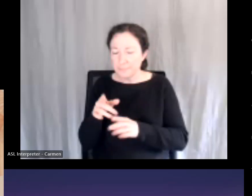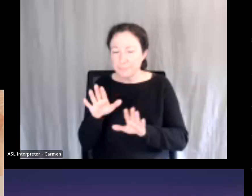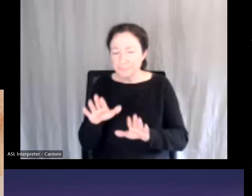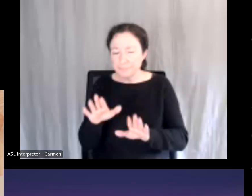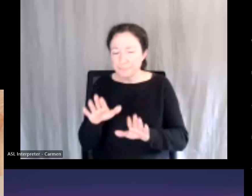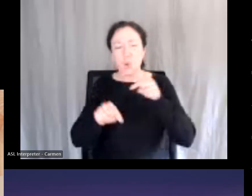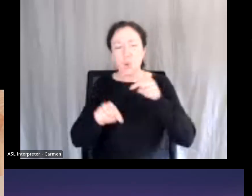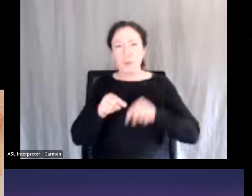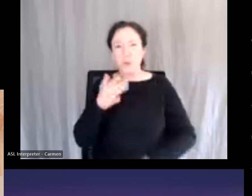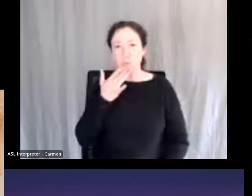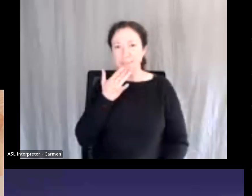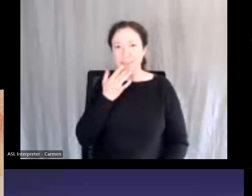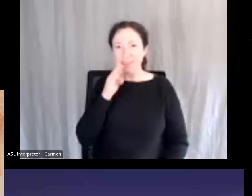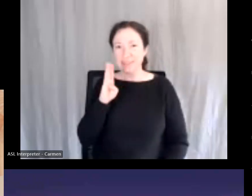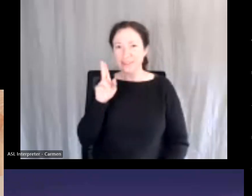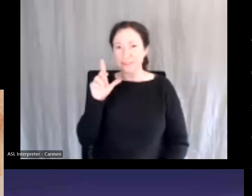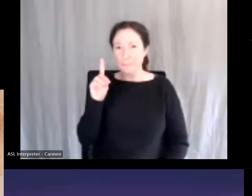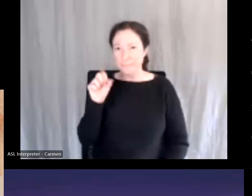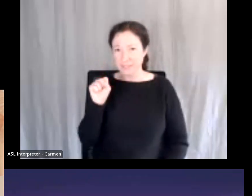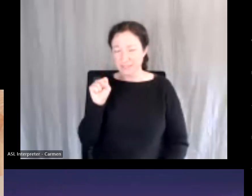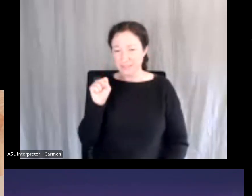because we don't want, we actually don't want you